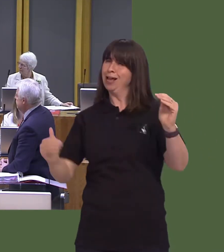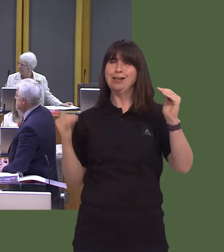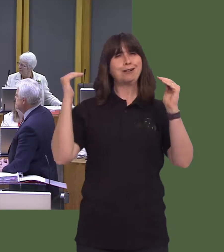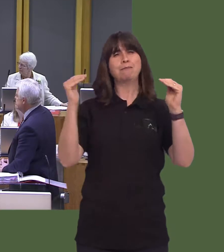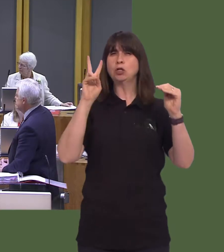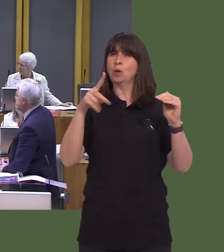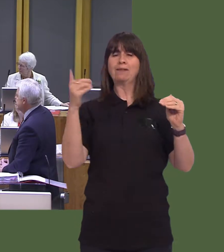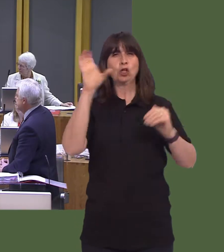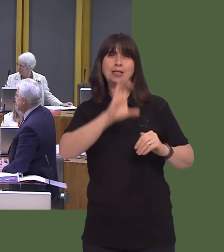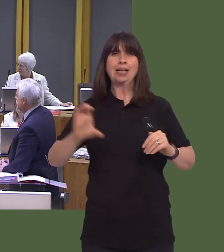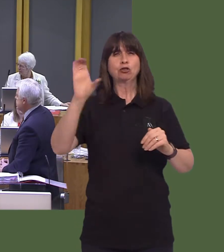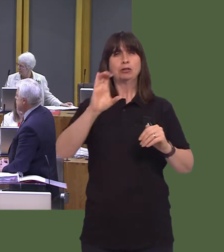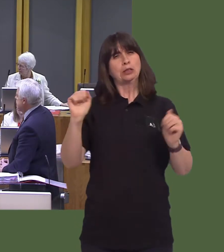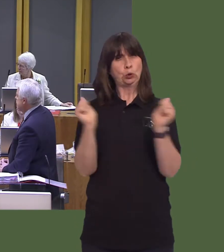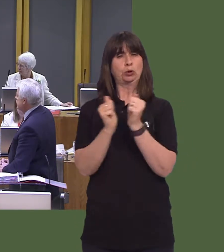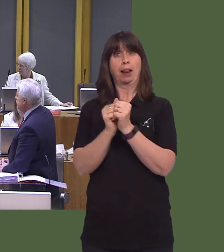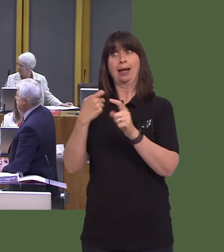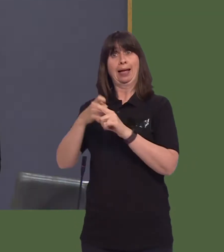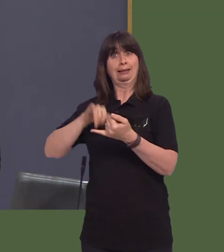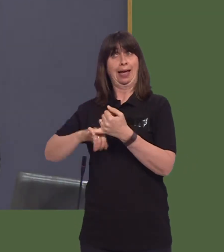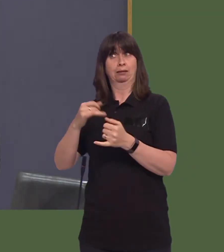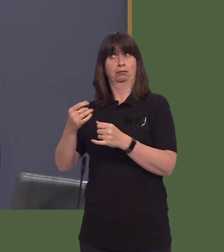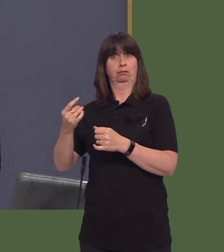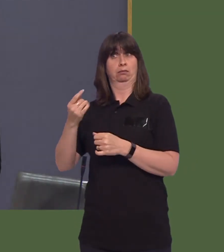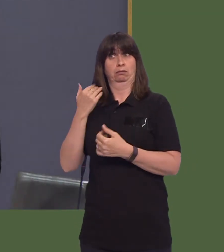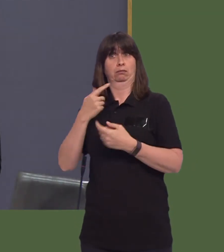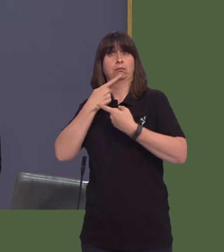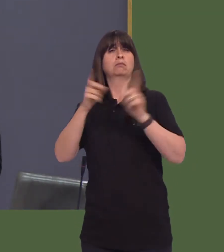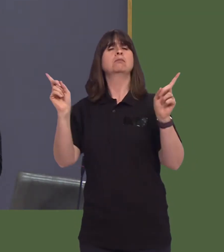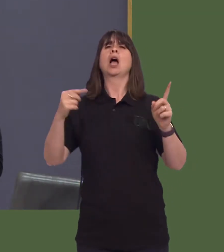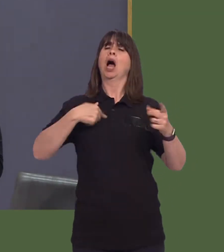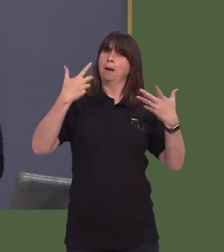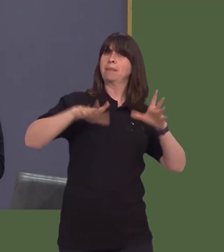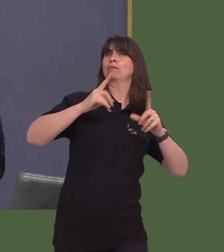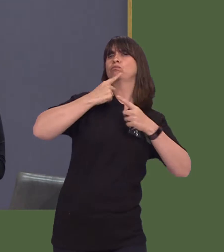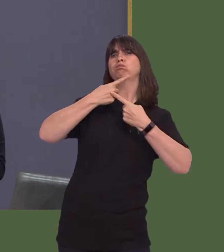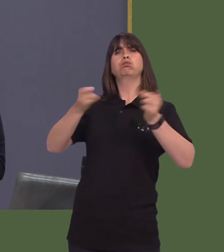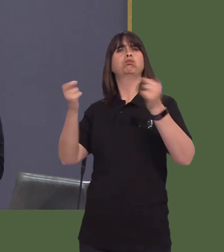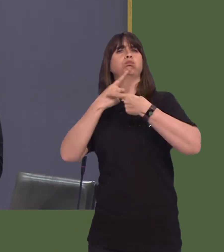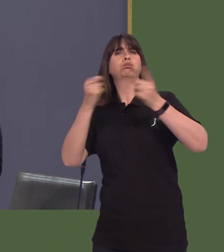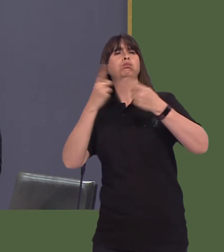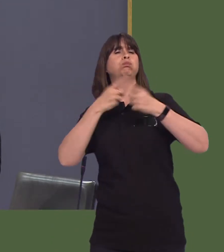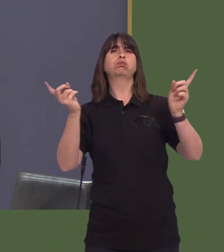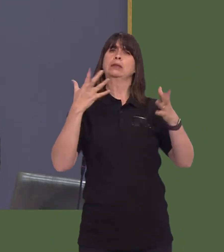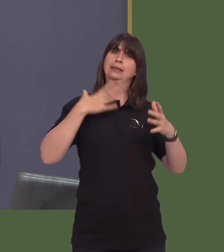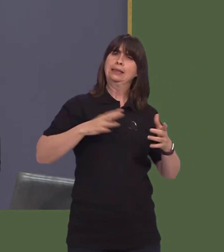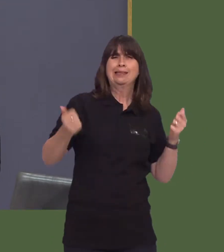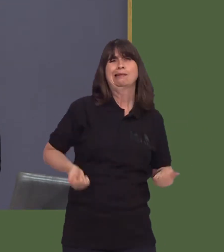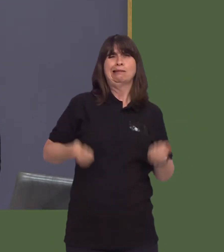In July last year, Ken Skates stated, and I quote, 'I've made no secret of the difficulty in adding good quality rolling stock in Wales',